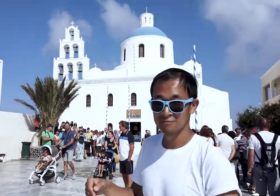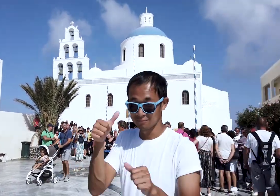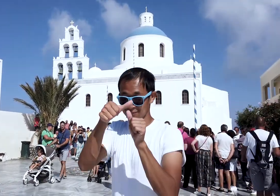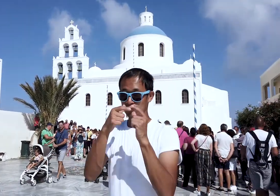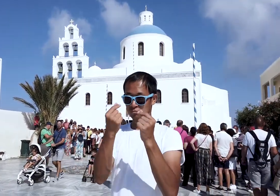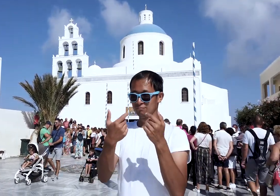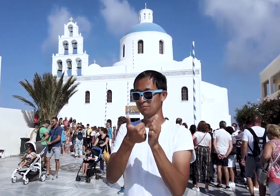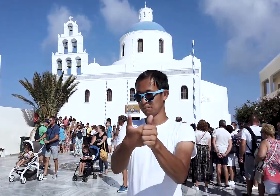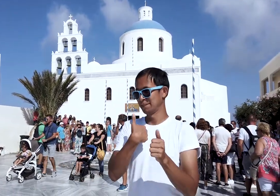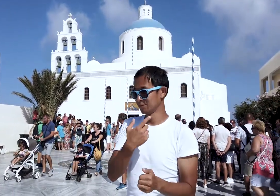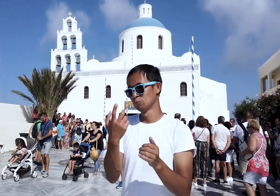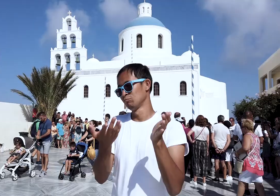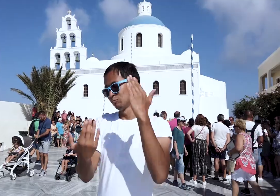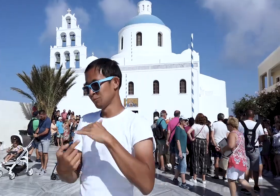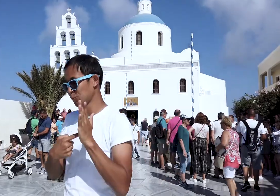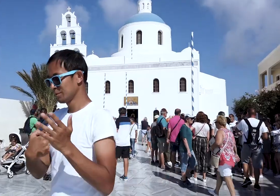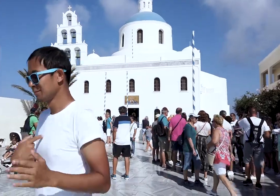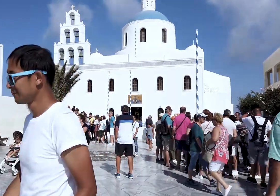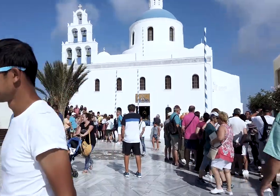Now, remember this place.. Follow me.